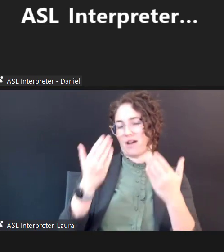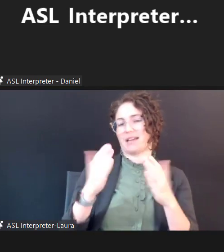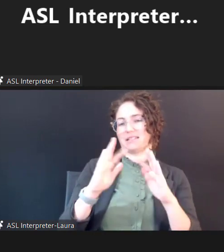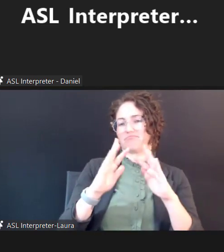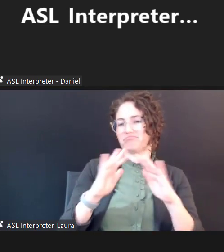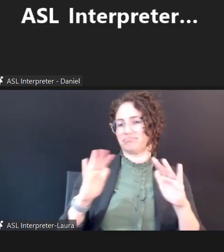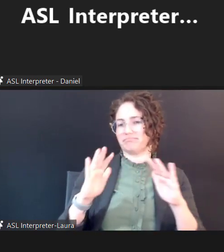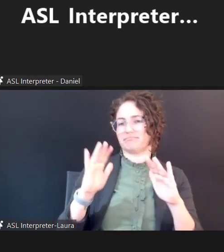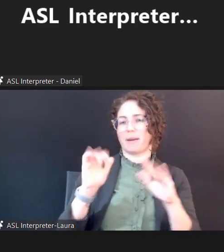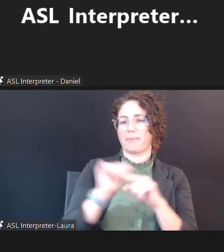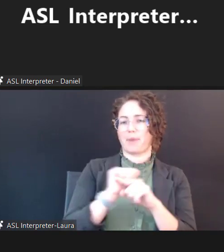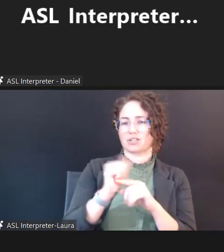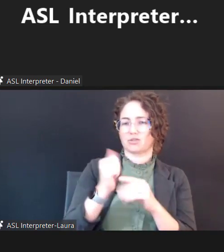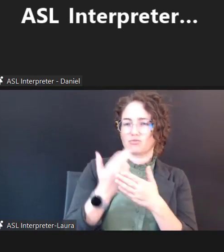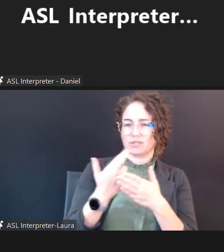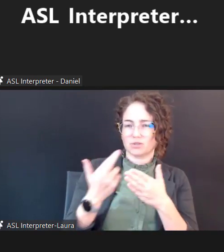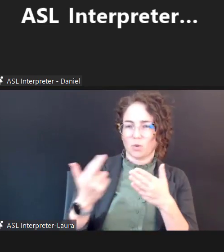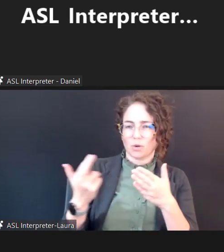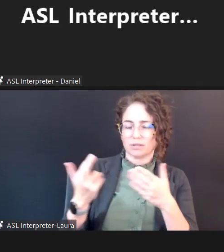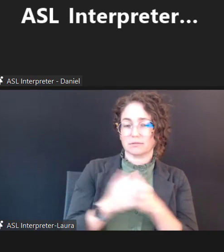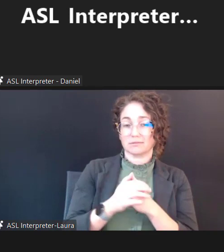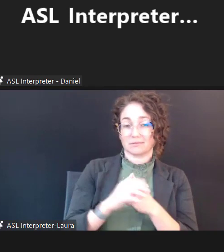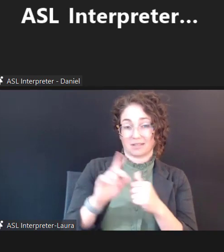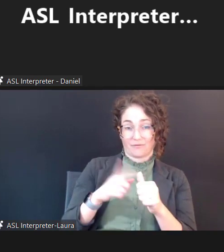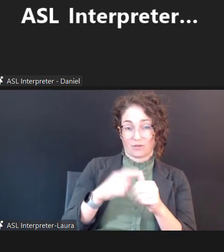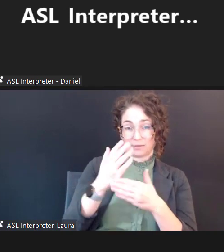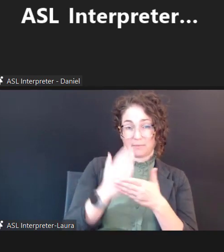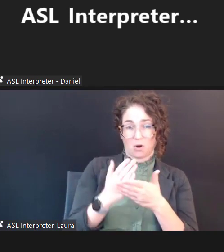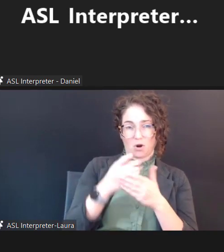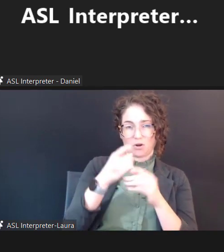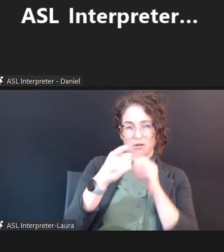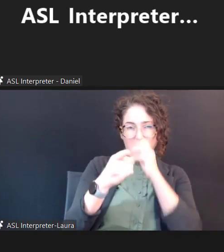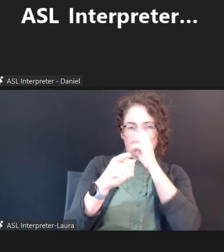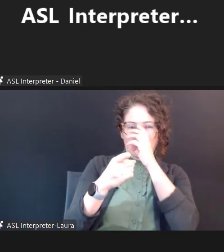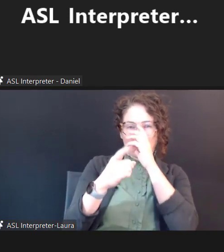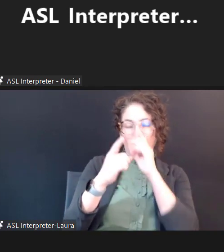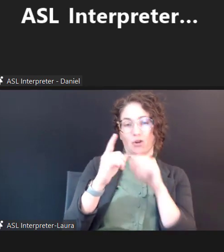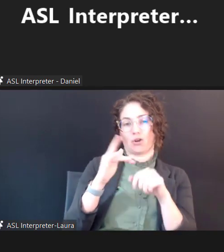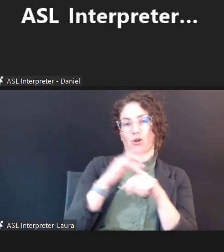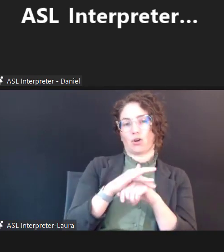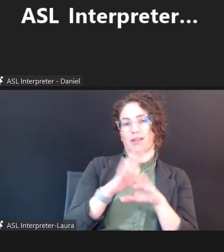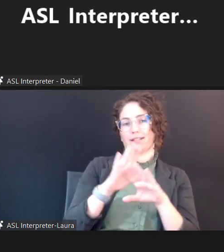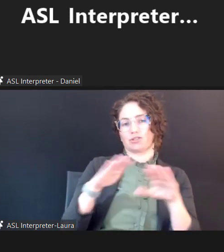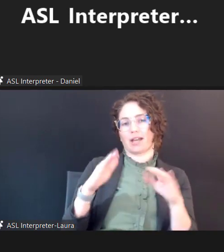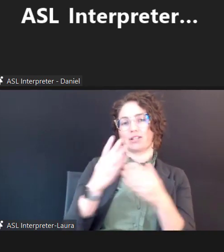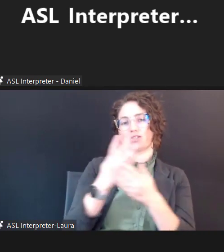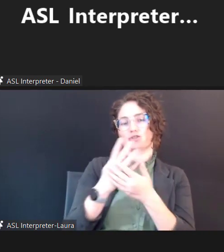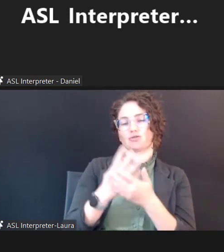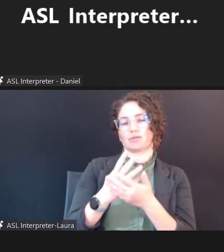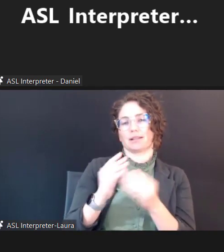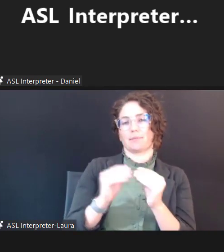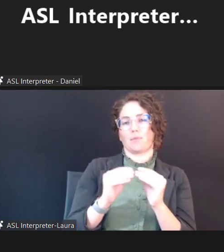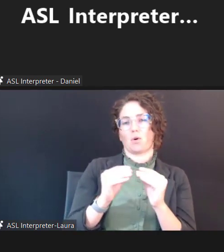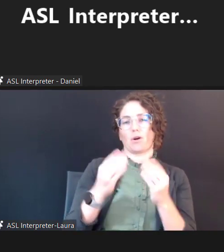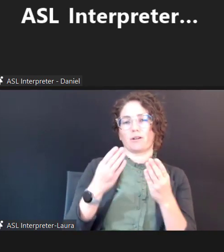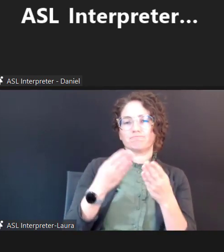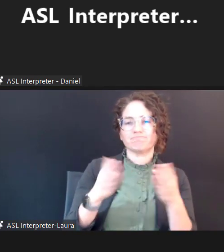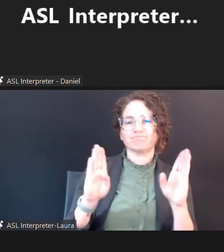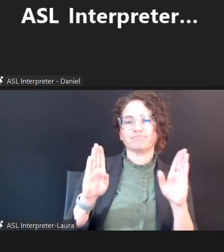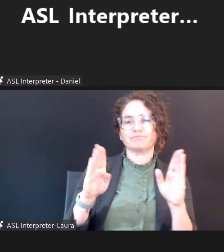The first part of the page places early childhood screening in the larger context of identifying children who are deaf or hard of